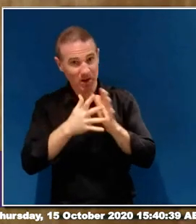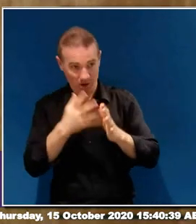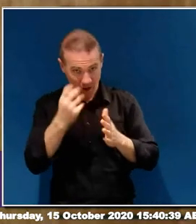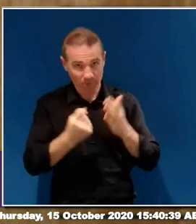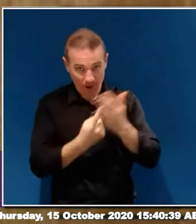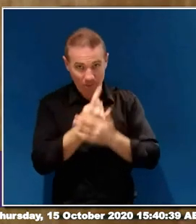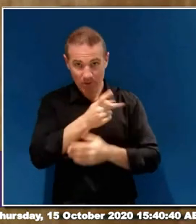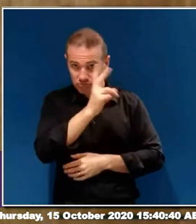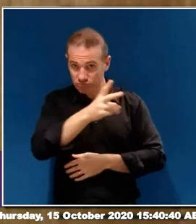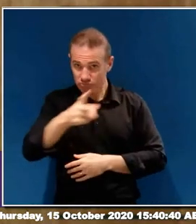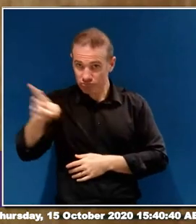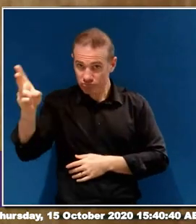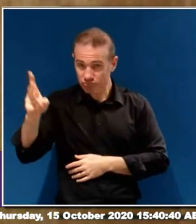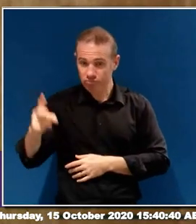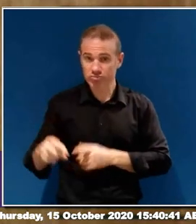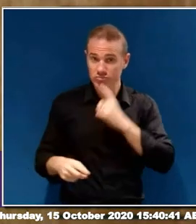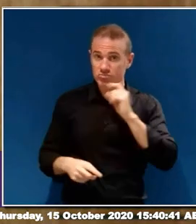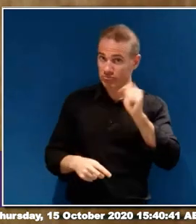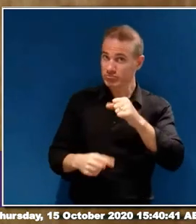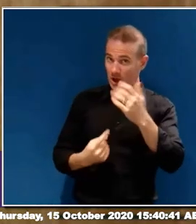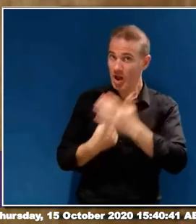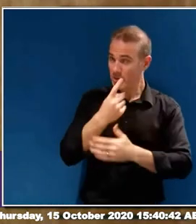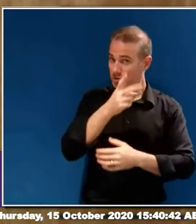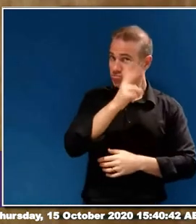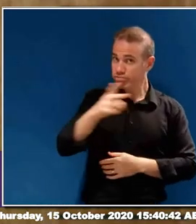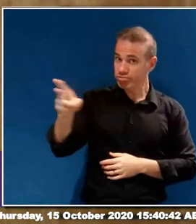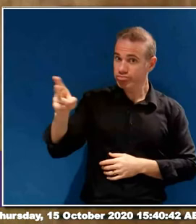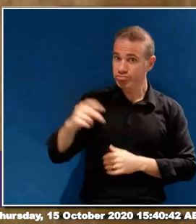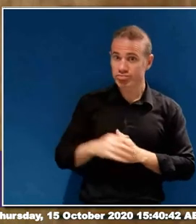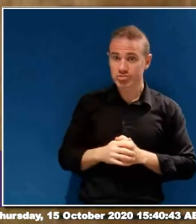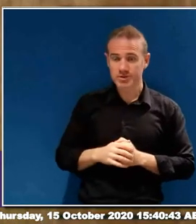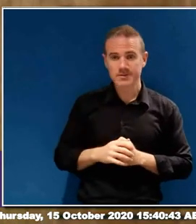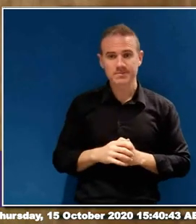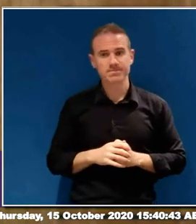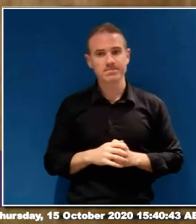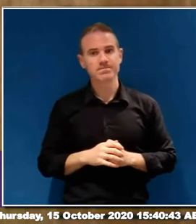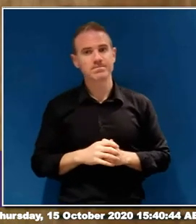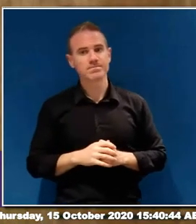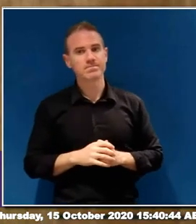Which is the study that shows that?